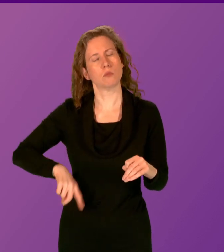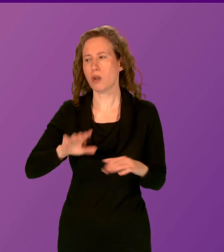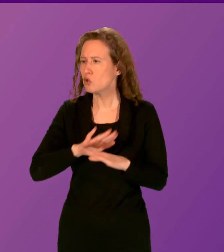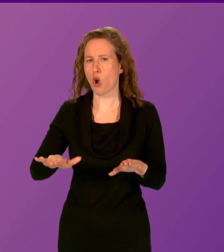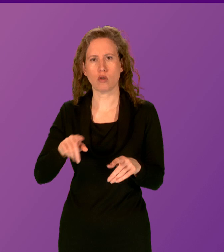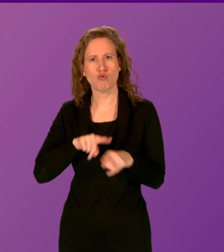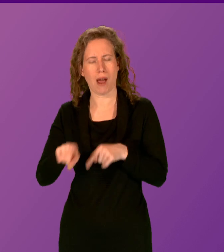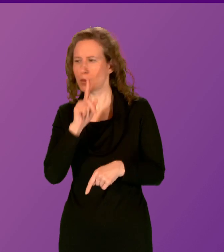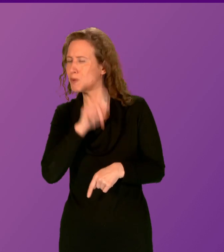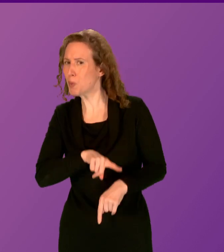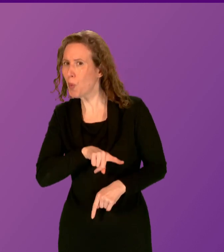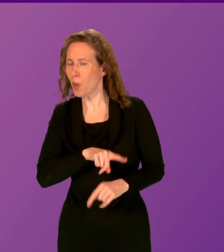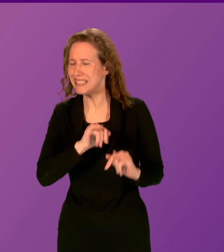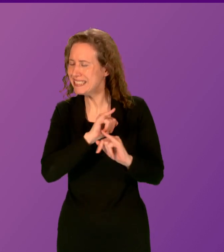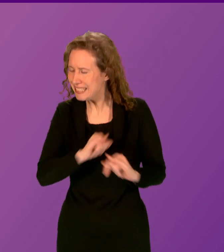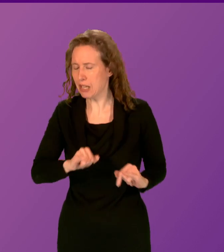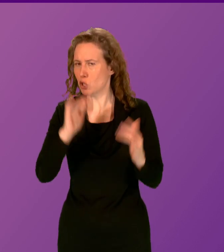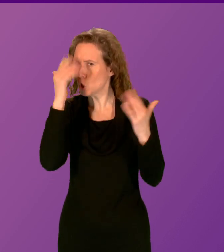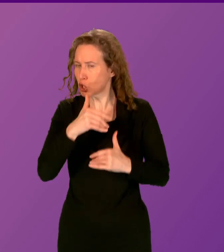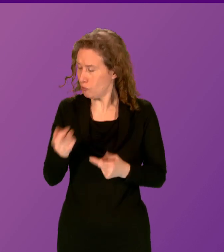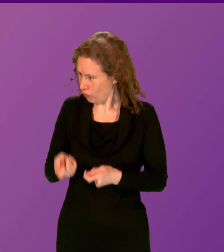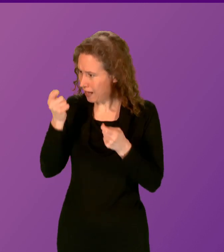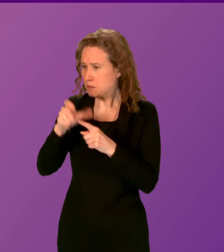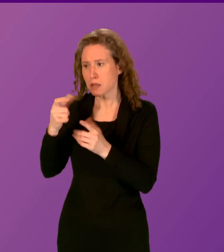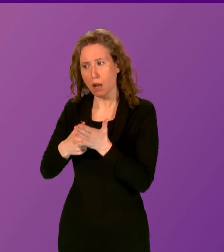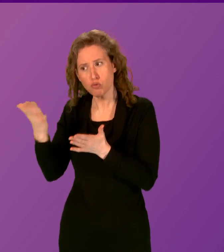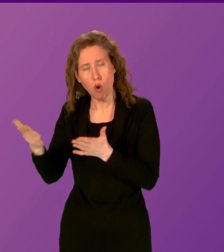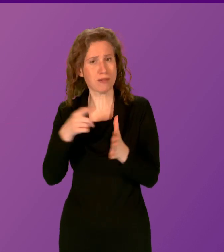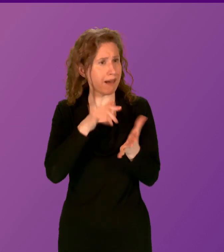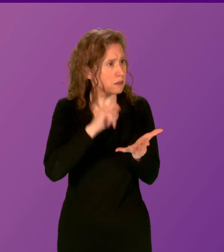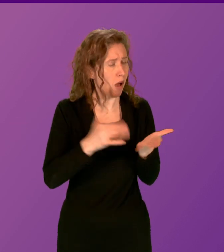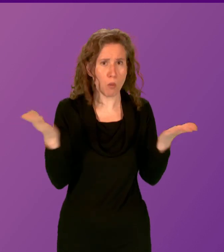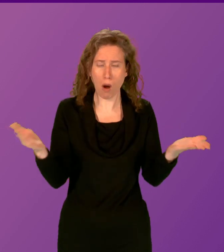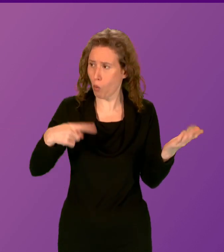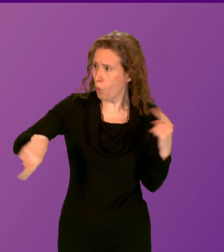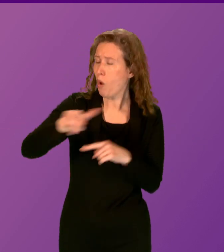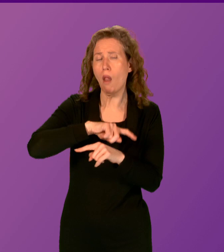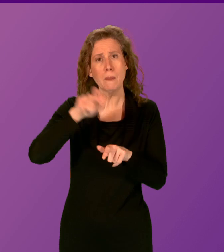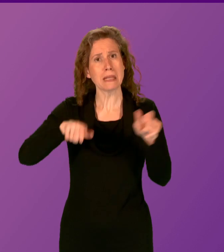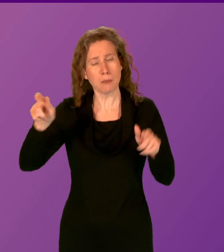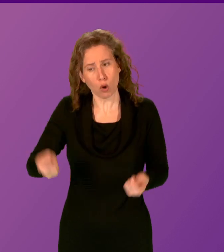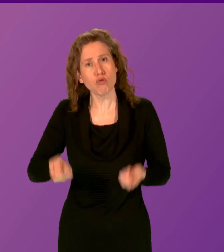the very serious concerns that have been raised by them, by parliamentarians across the chamber and indeed by our stakeholders.